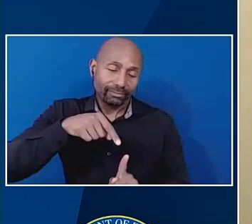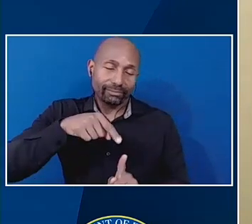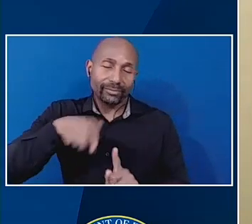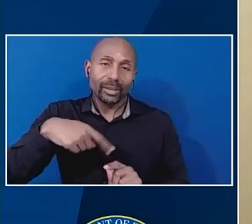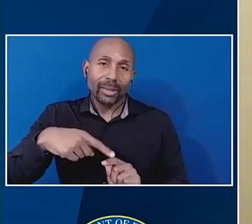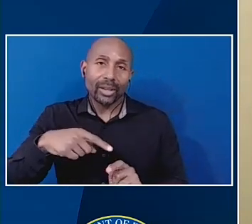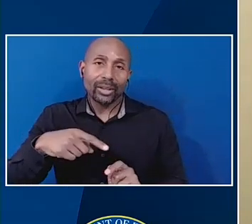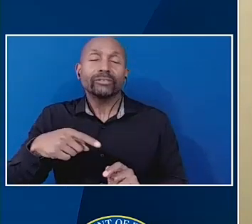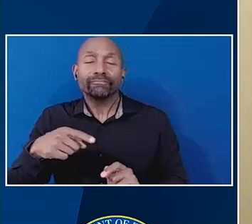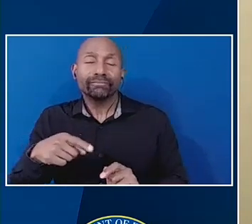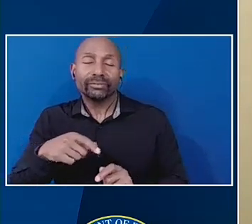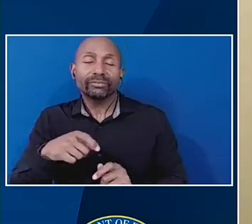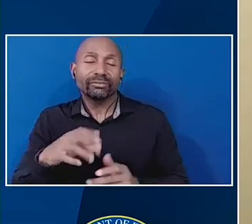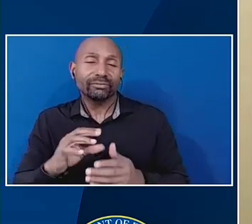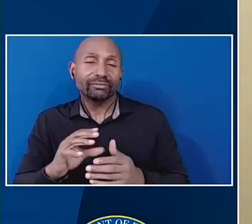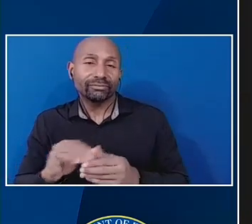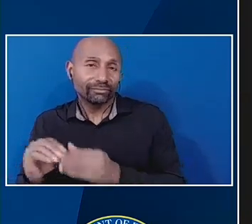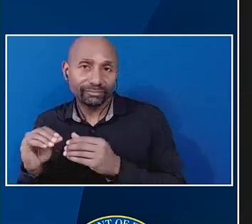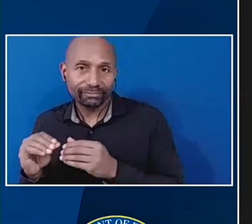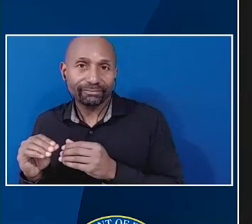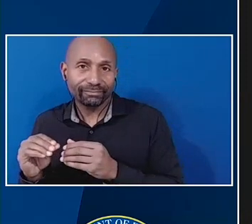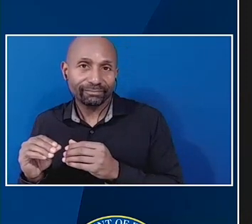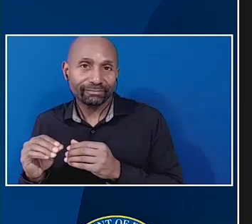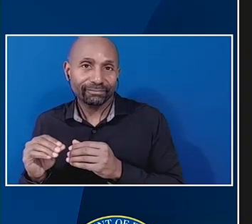Because I don't know if that's possible. Sure. I'd be happy to do that.